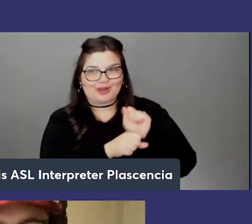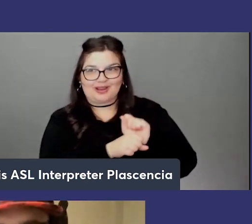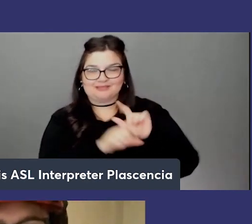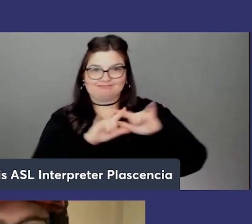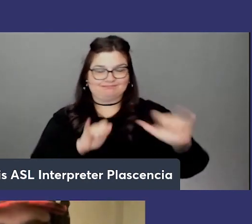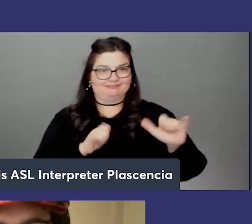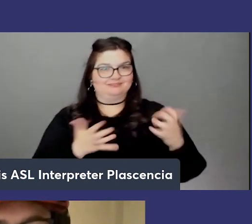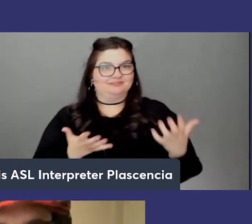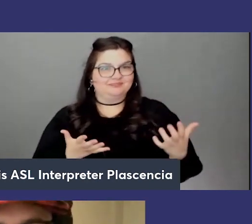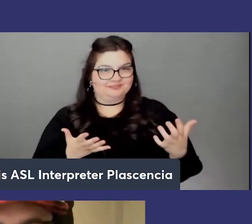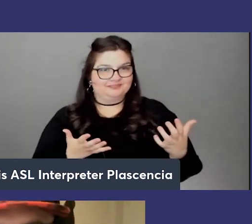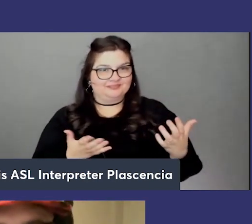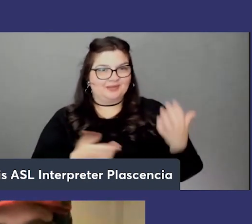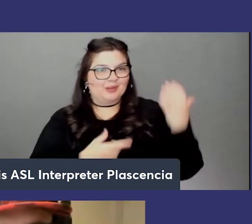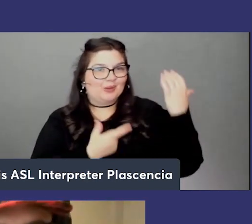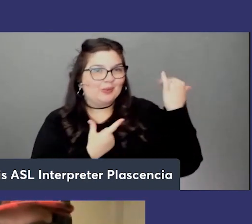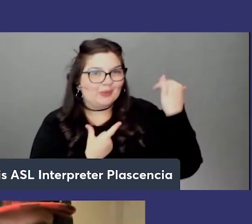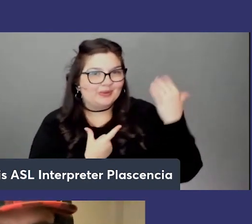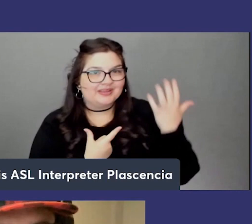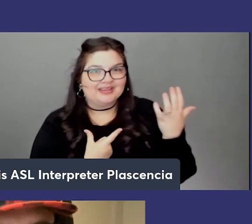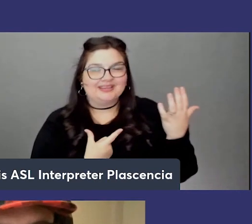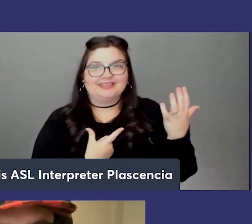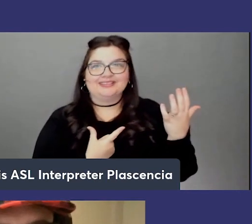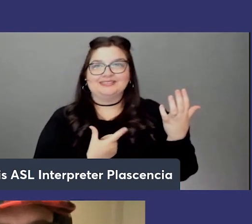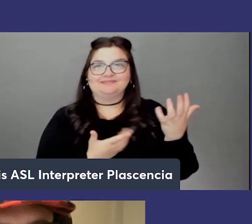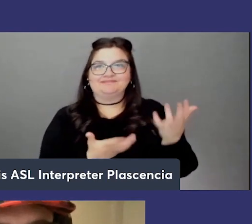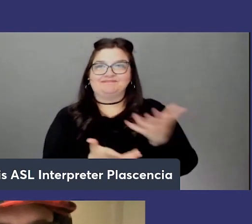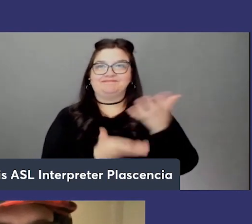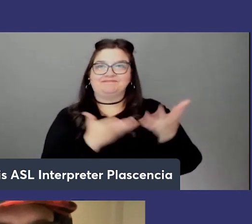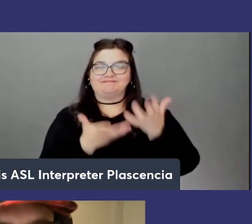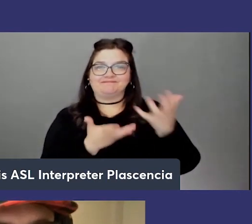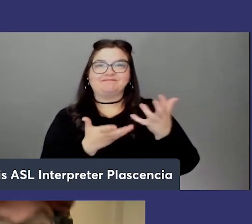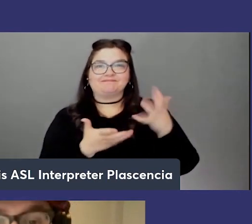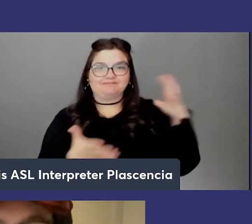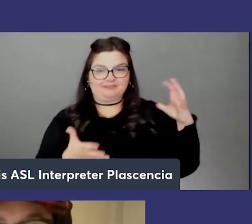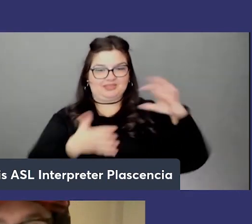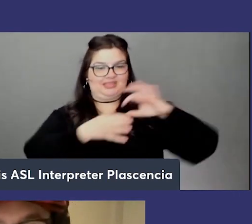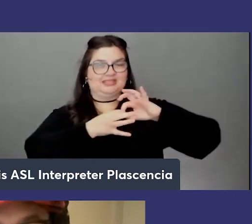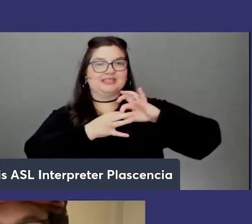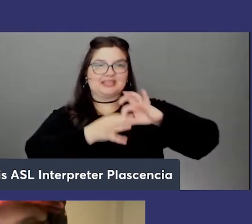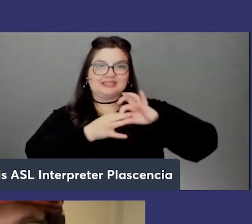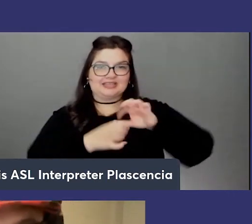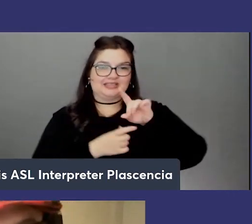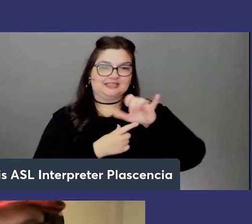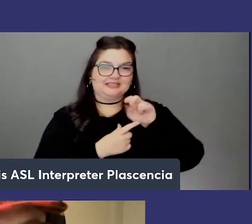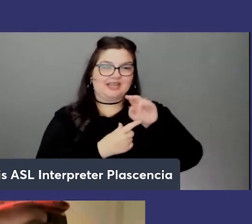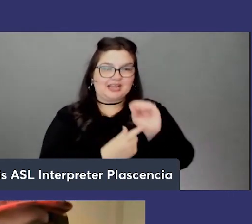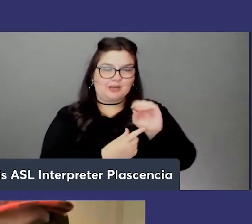Because it's connected, DynamoDB, where is a developing part?